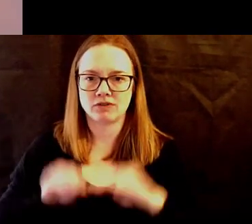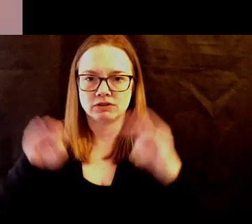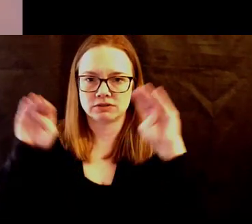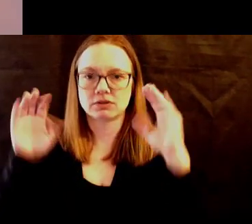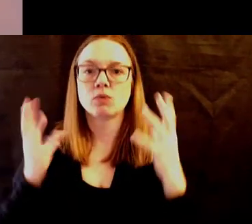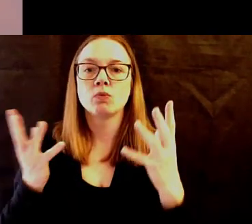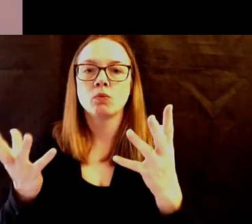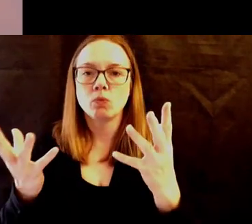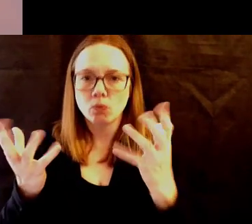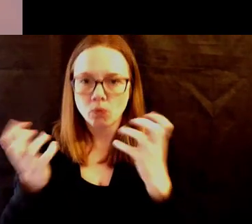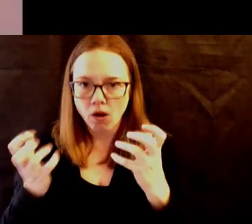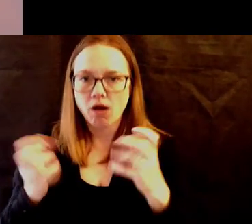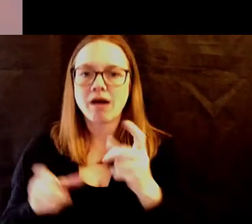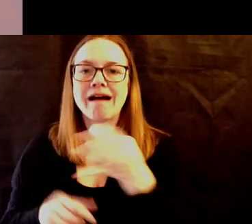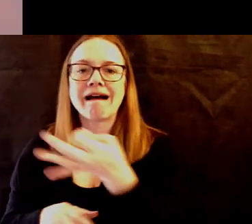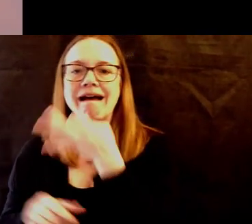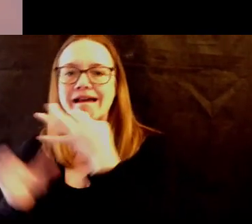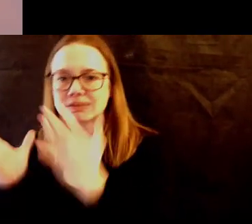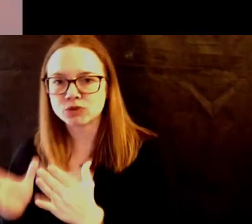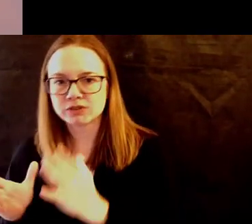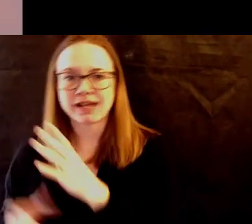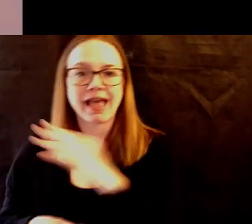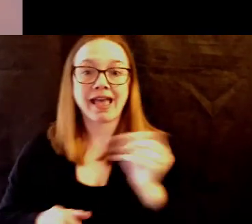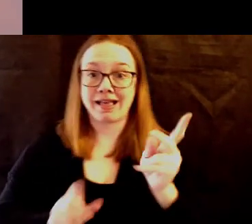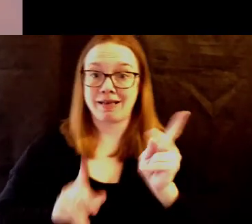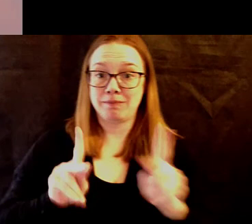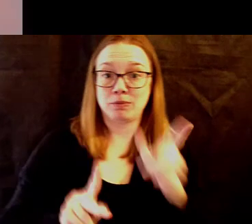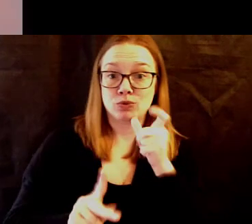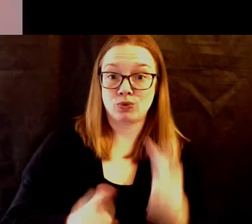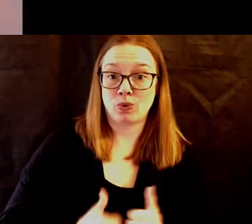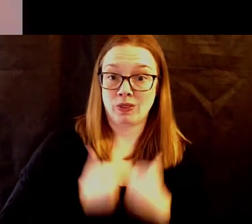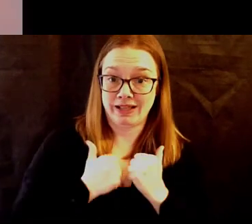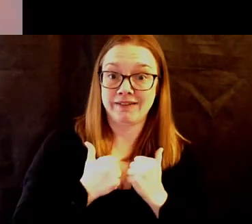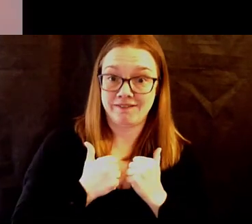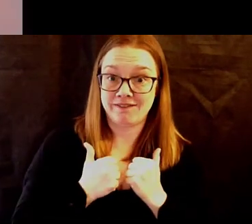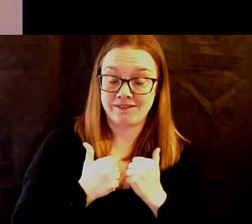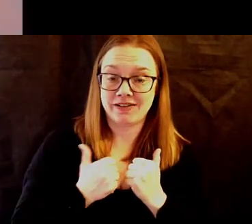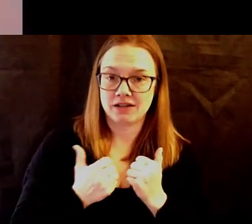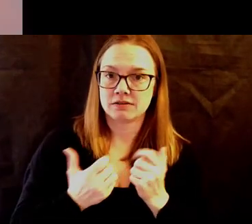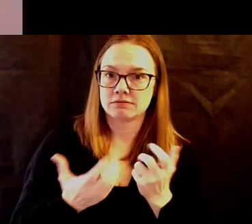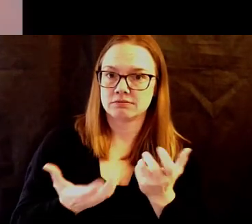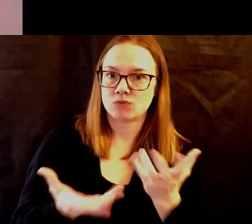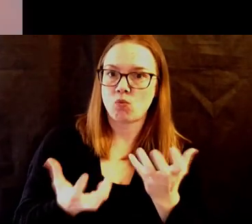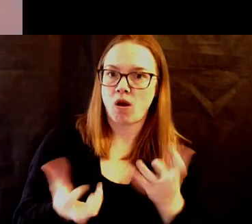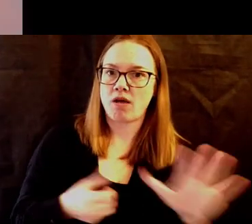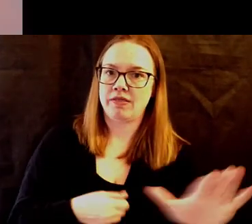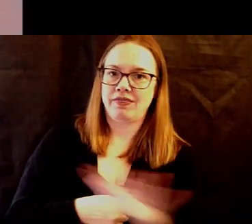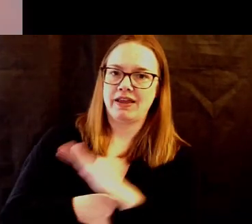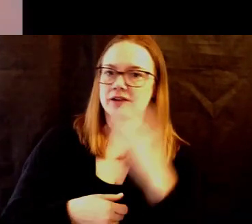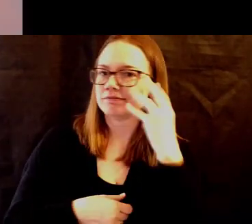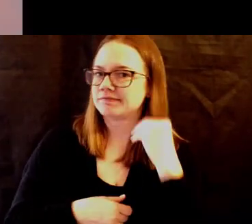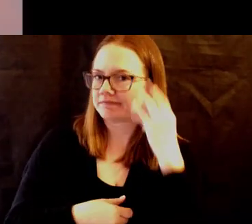And that's really a limitation of sort of the organization, the obvious that are leading the efforts.